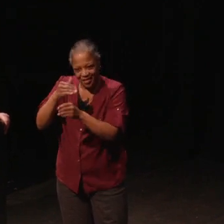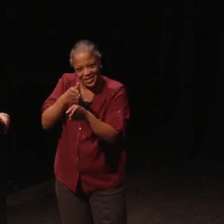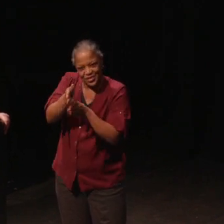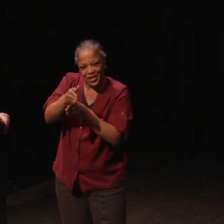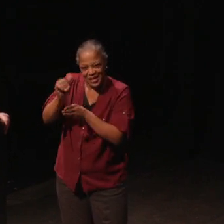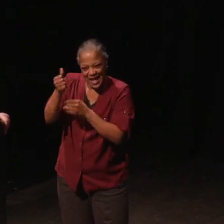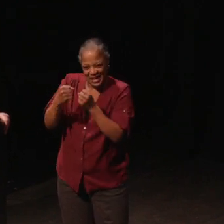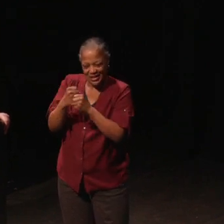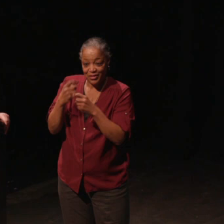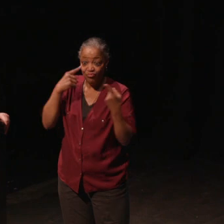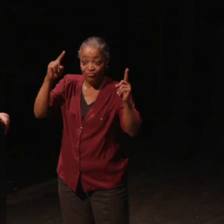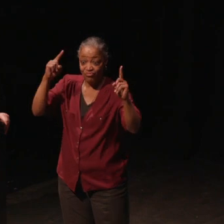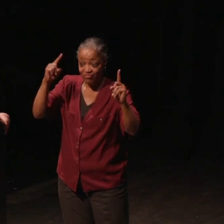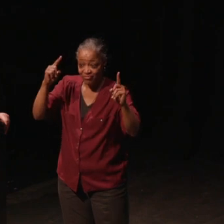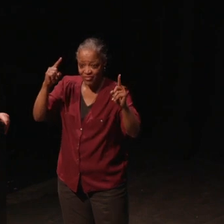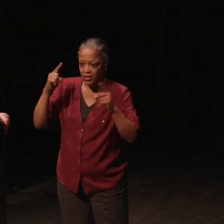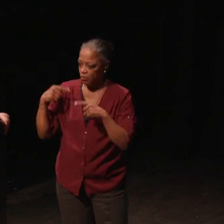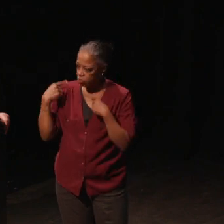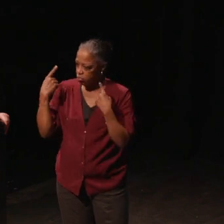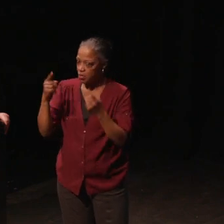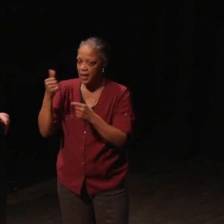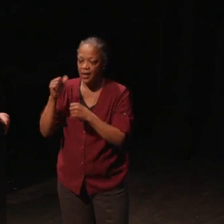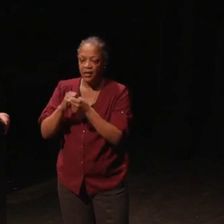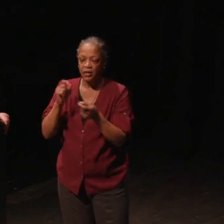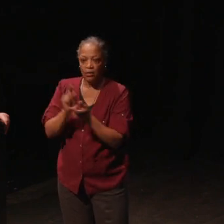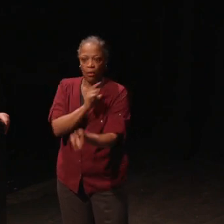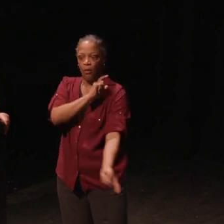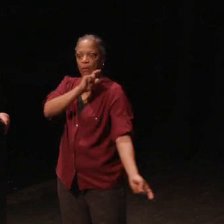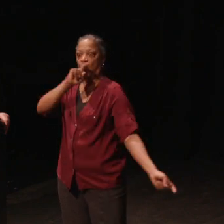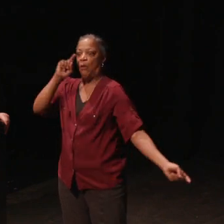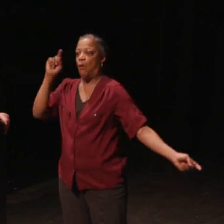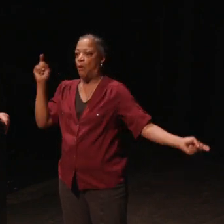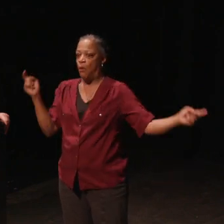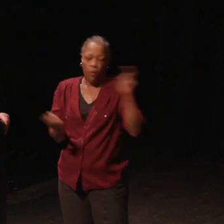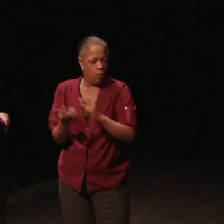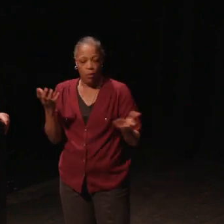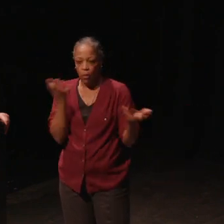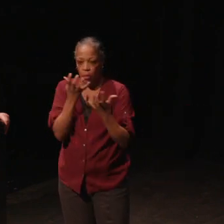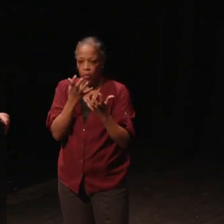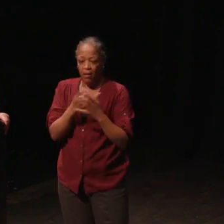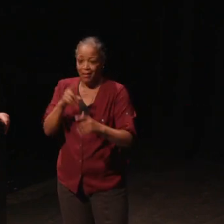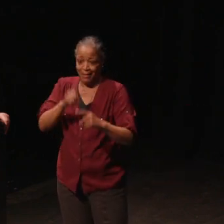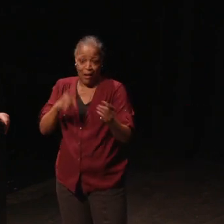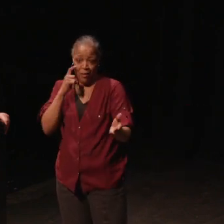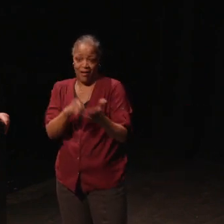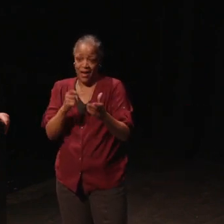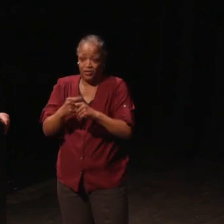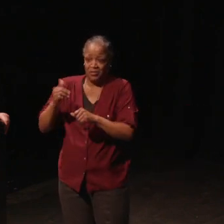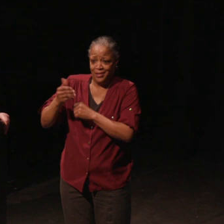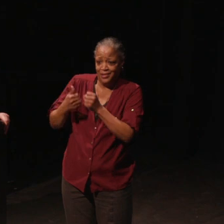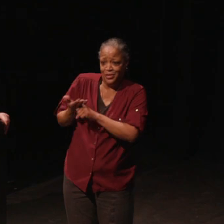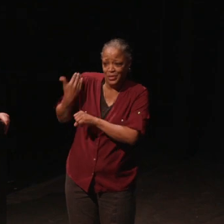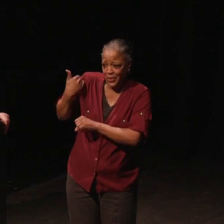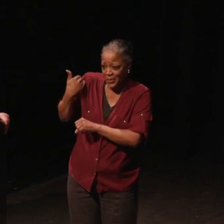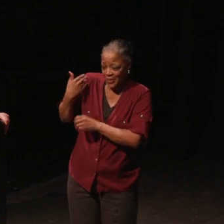and over those 10 years, the industry has transformed. It completely is unrecognizable now. But particularly in the last year,